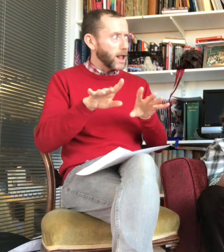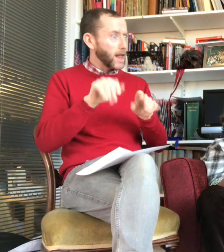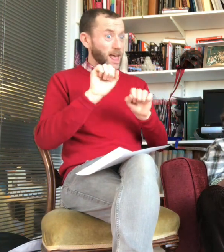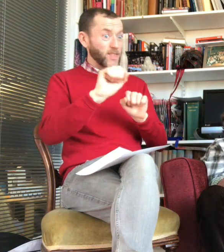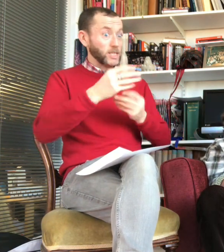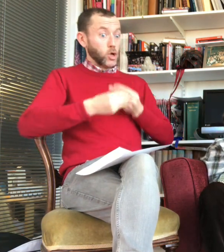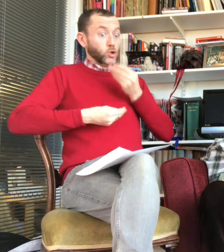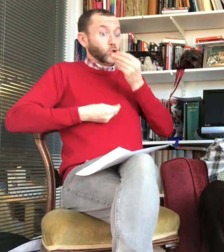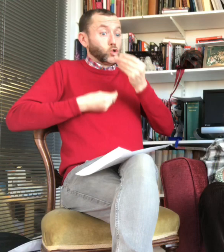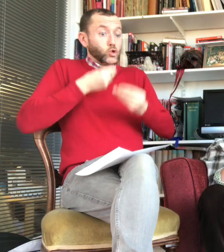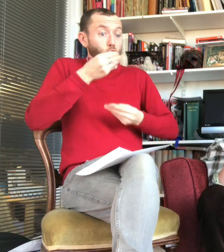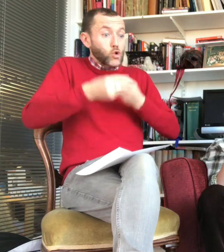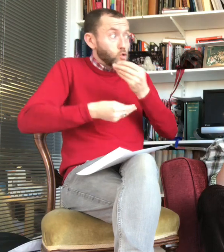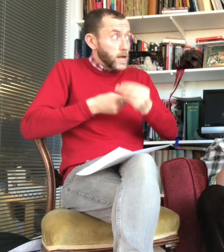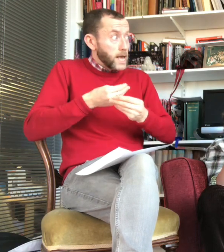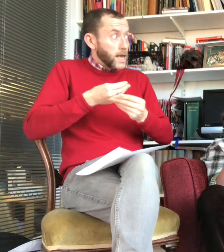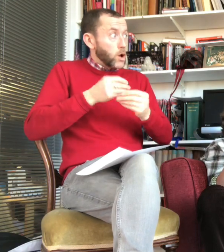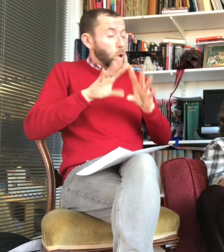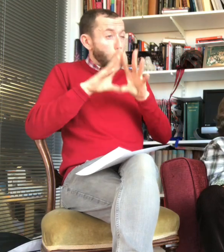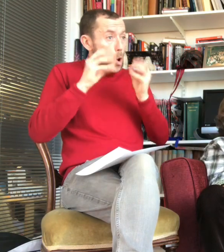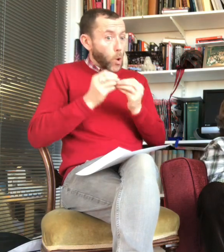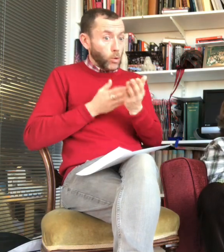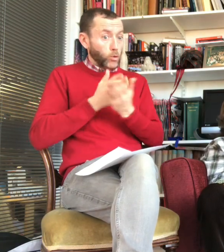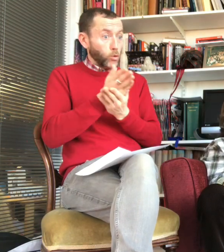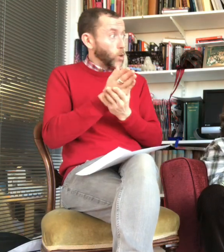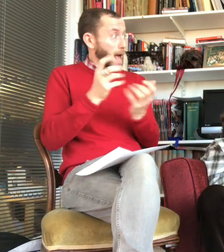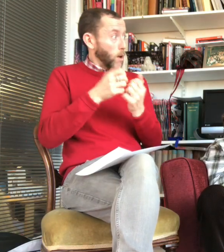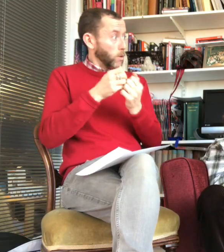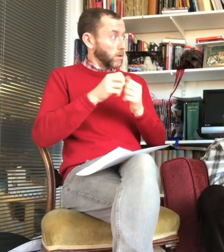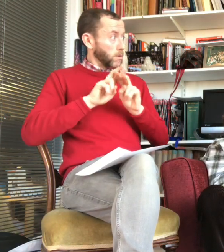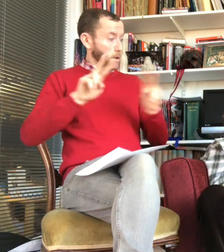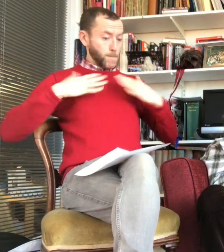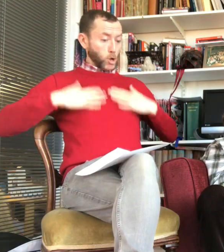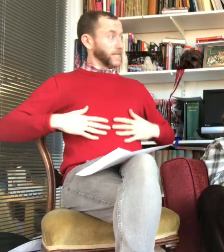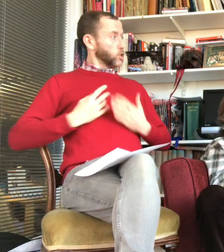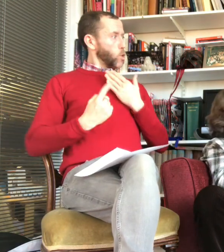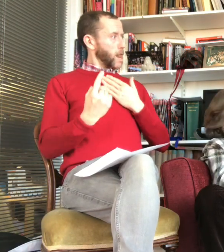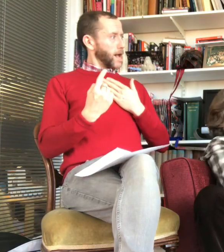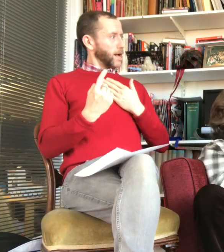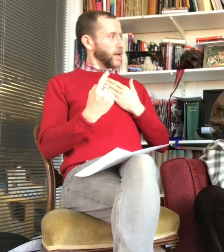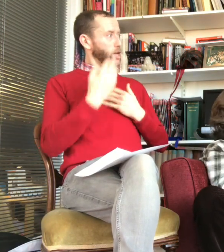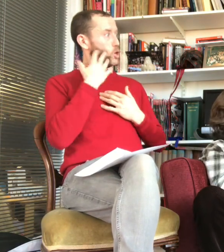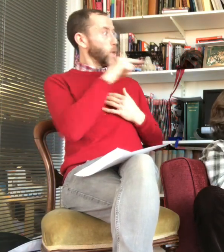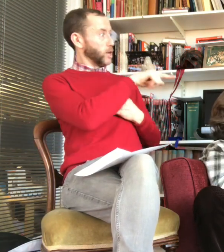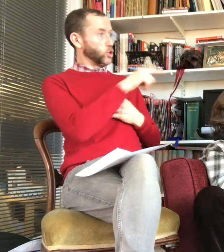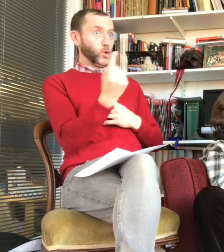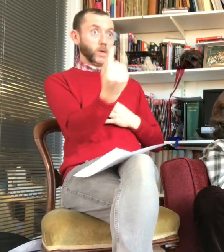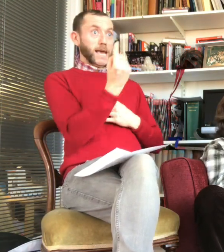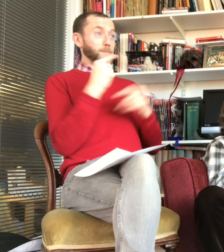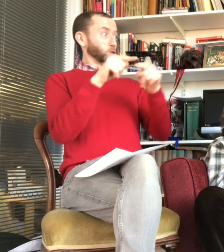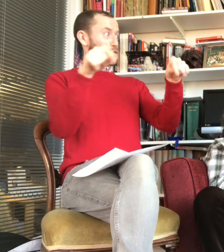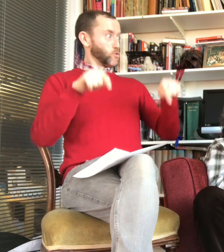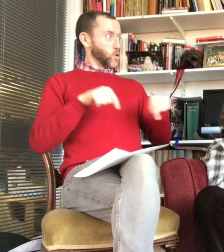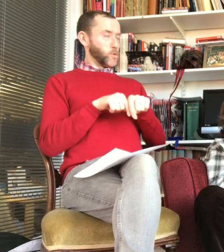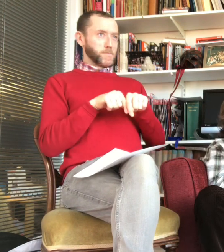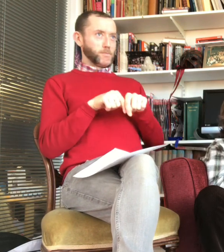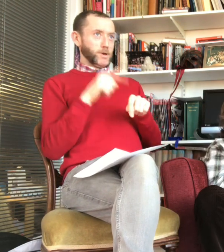all through their bodies. So when you came into to audition